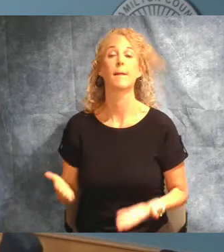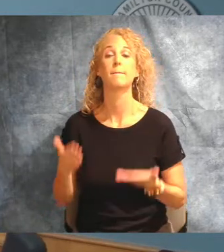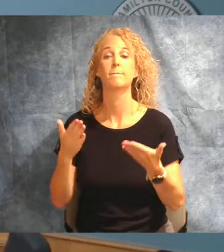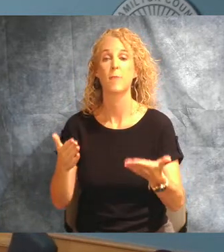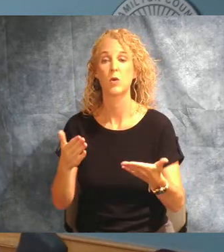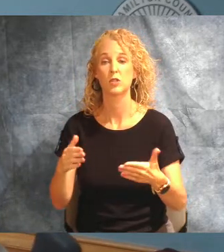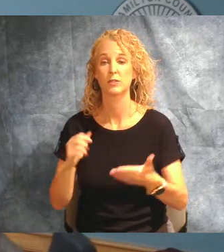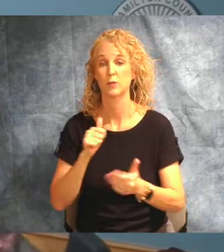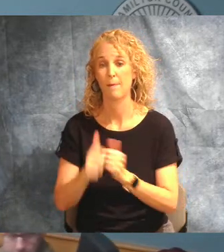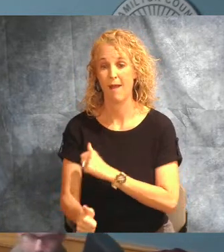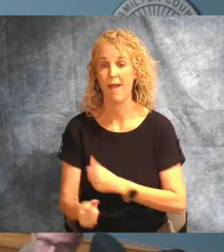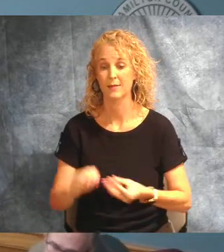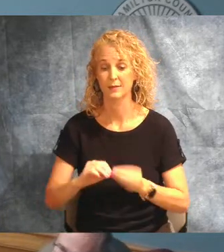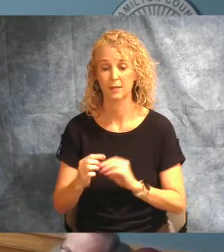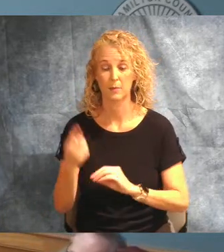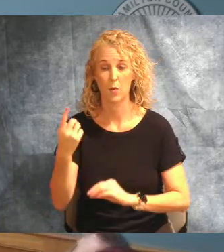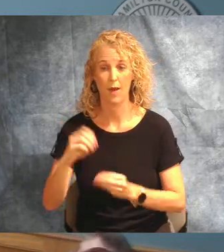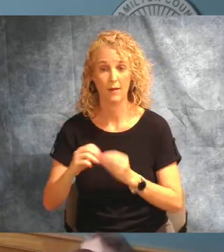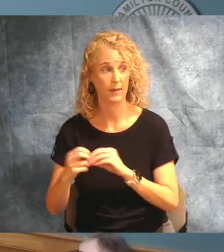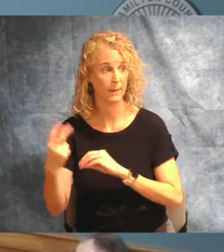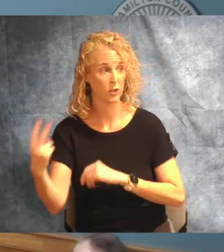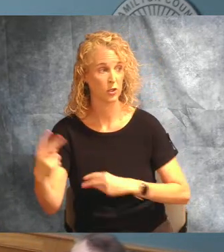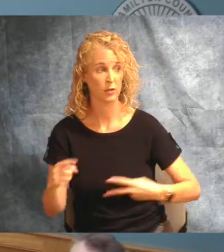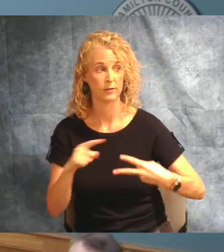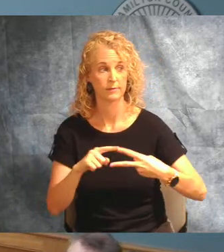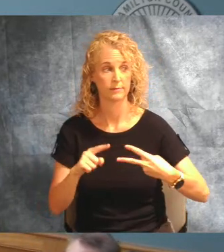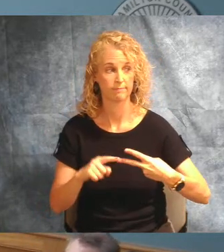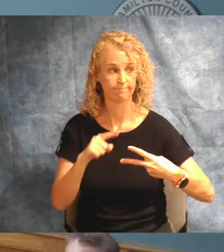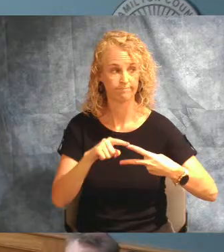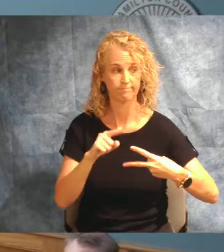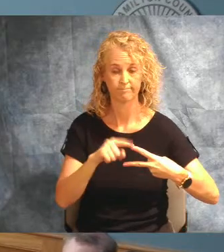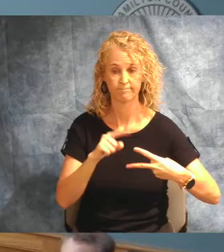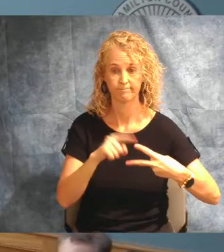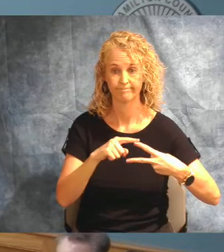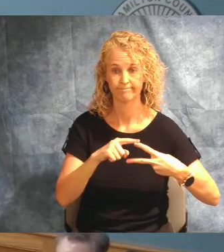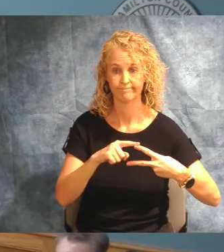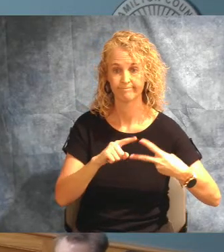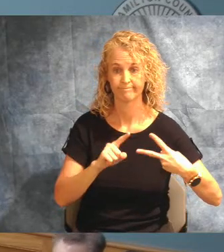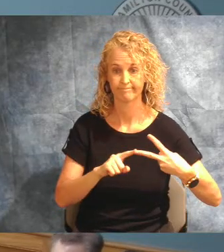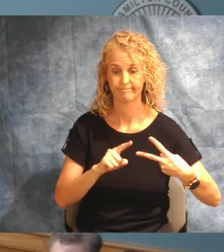adopt items one and two. Second. Commissioner Summerow Dumas. Yes. Commissioner Reece. Yes.